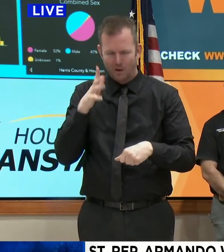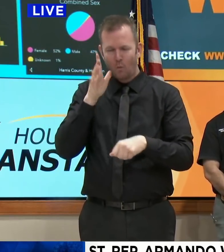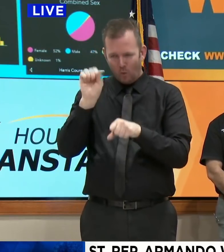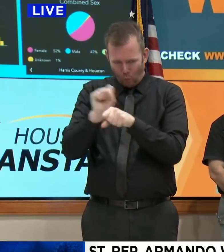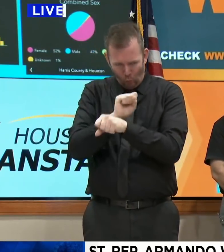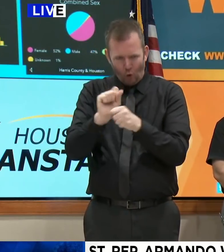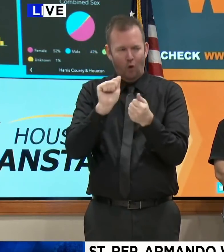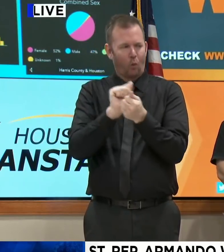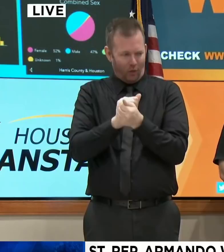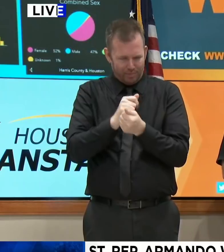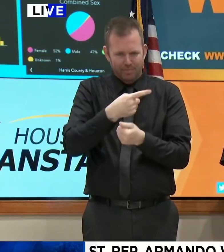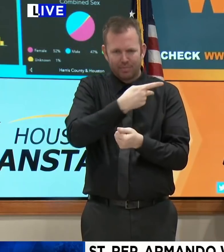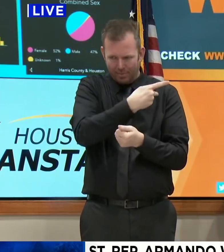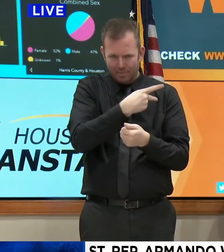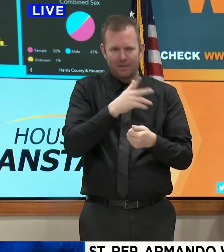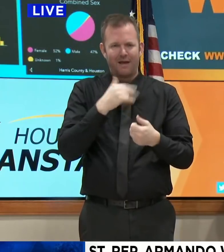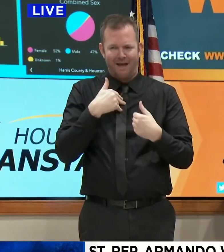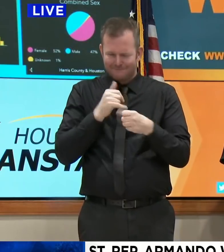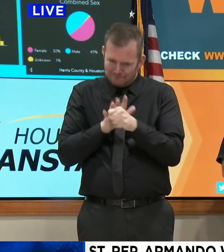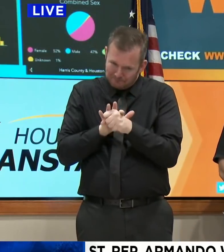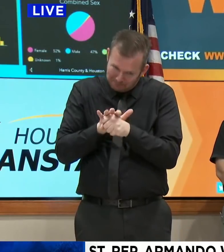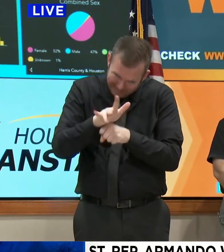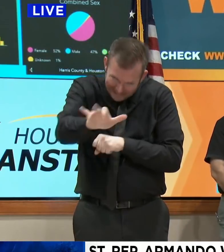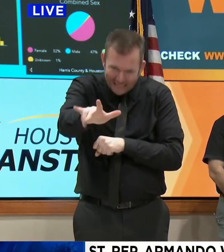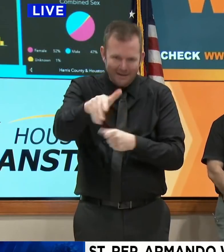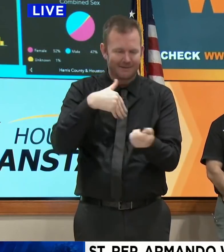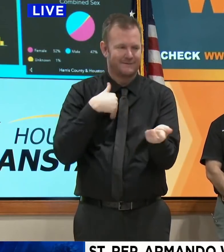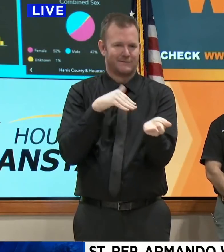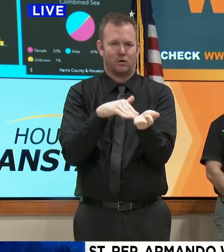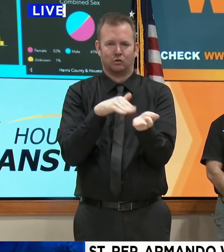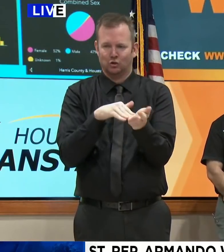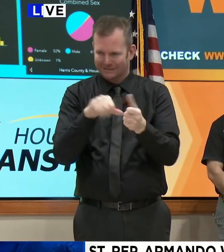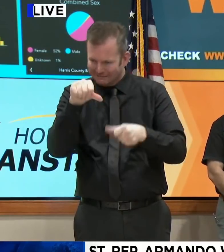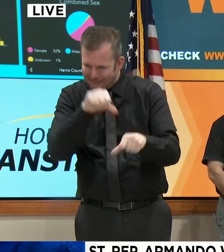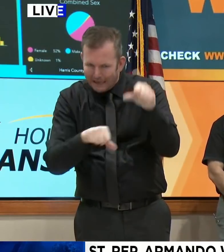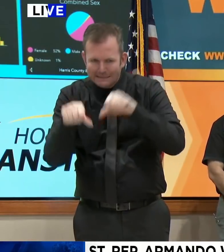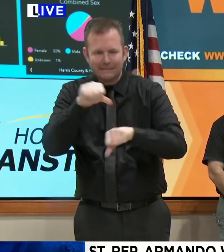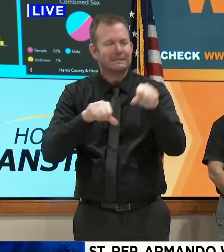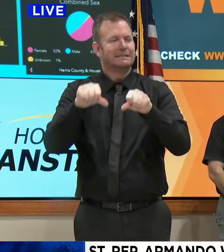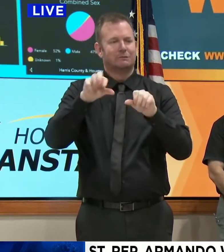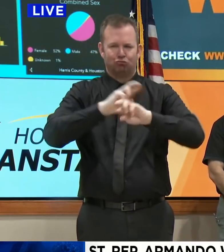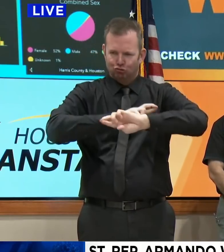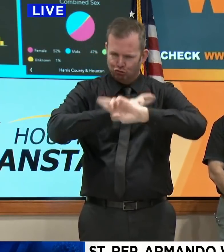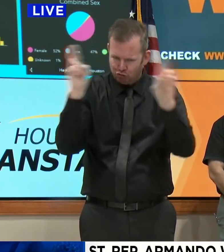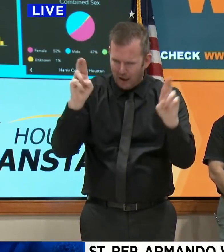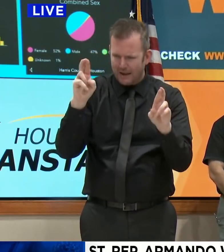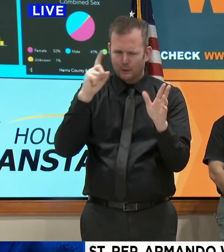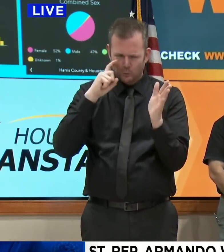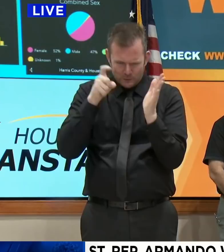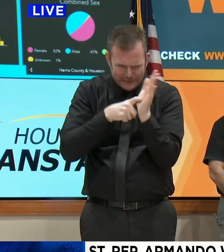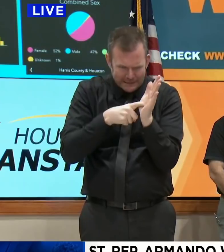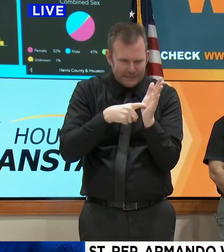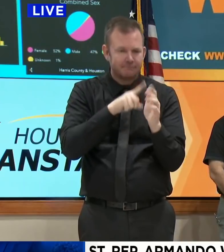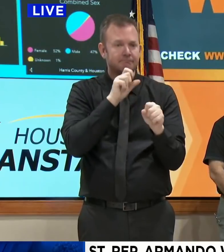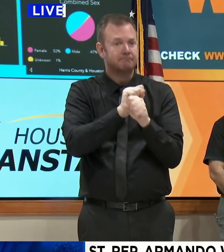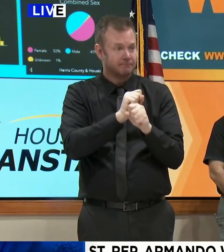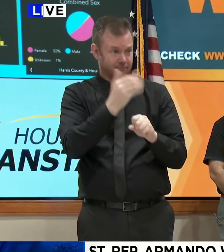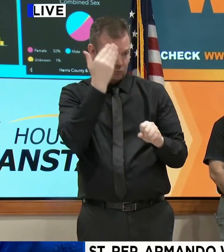and that doctor shah’s team around the clock with my team around the clock with my team with the Health care leaders with the Health care leaders on ensuring that we have enough